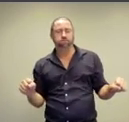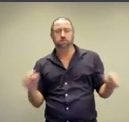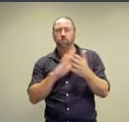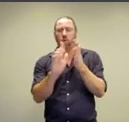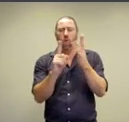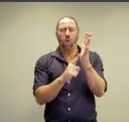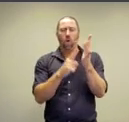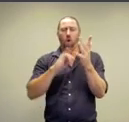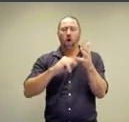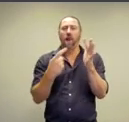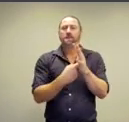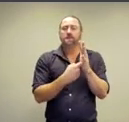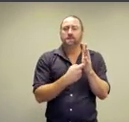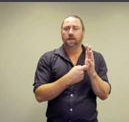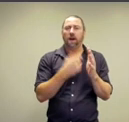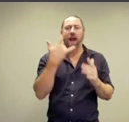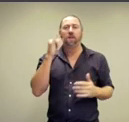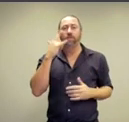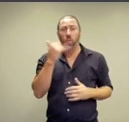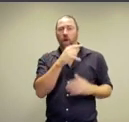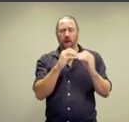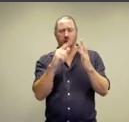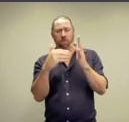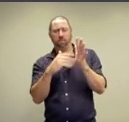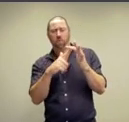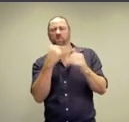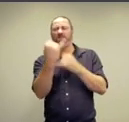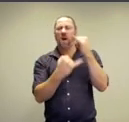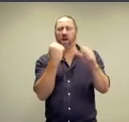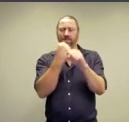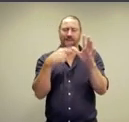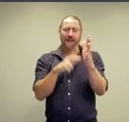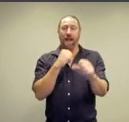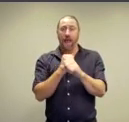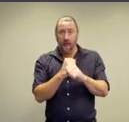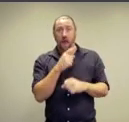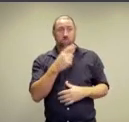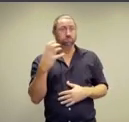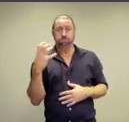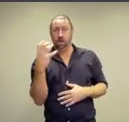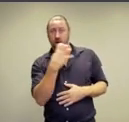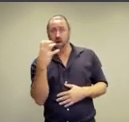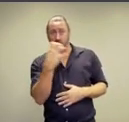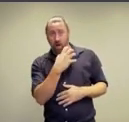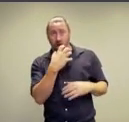Hollister, California. This gang was known as the Booze Fighters and it ended up in a fairly